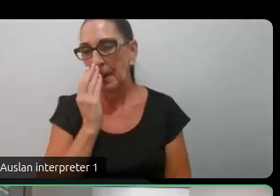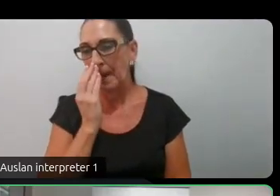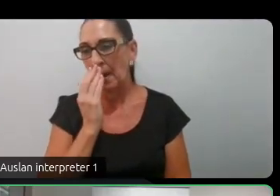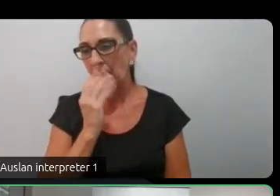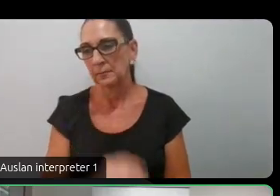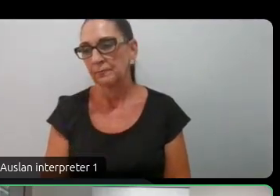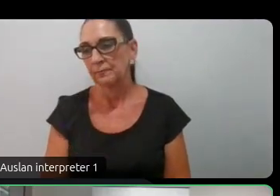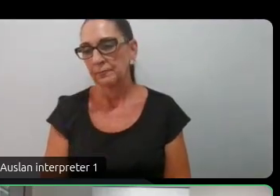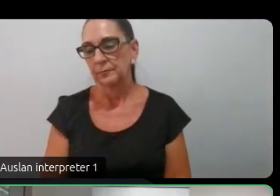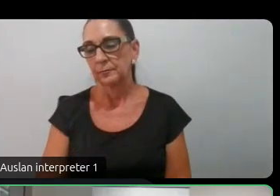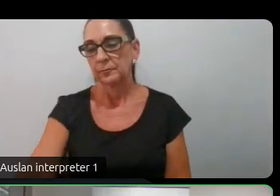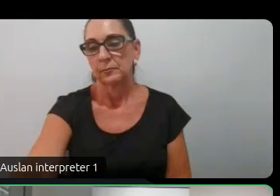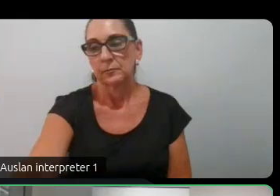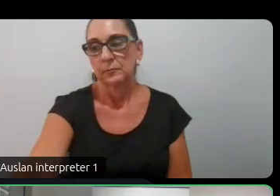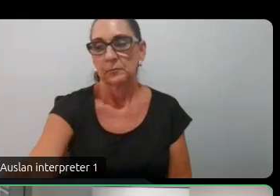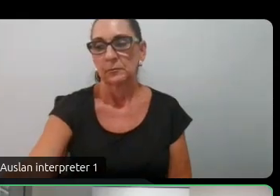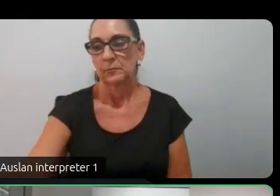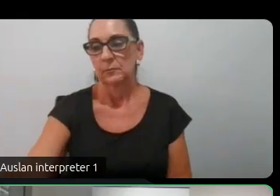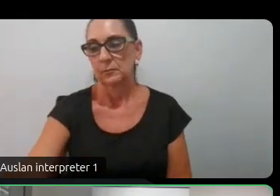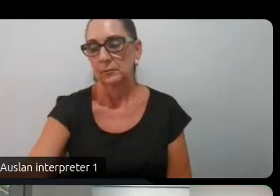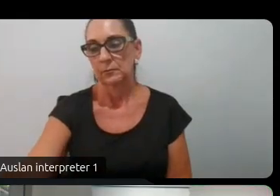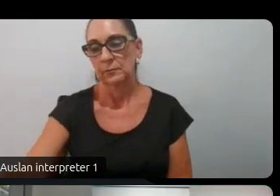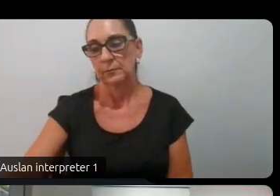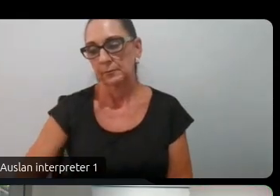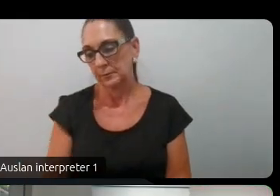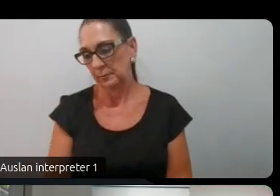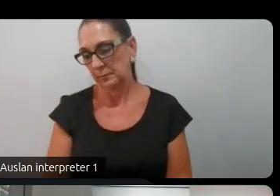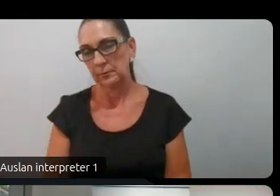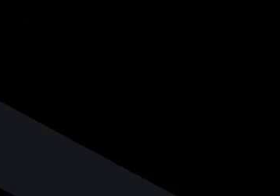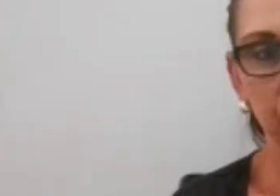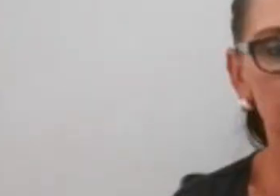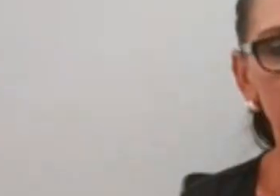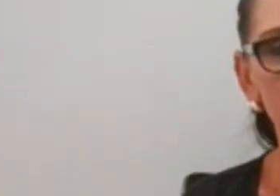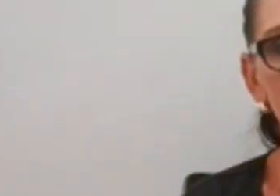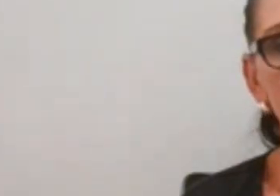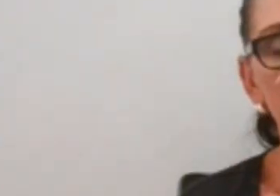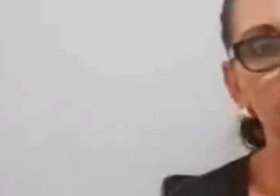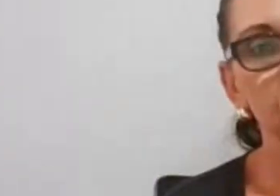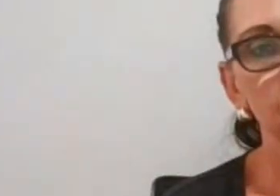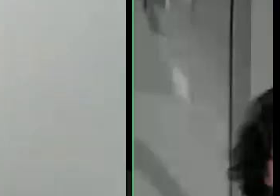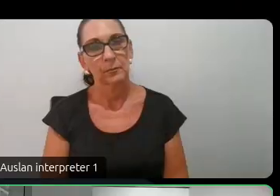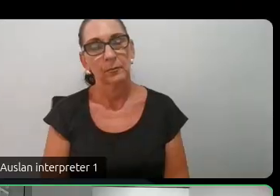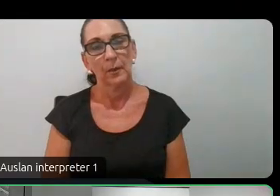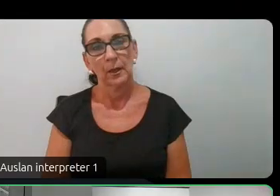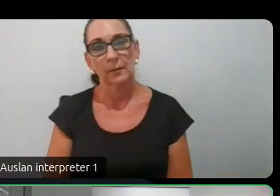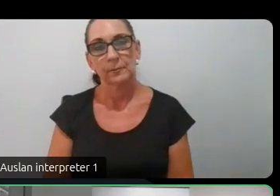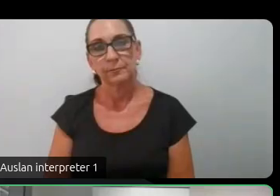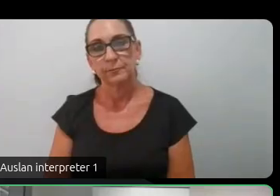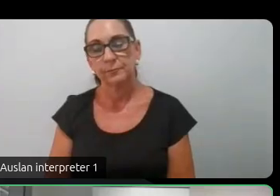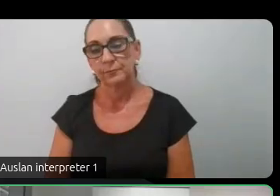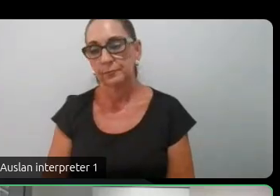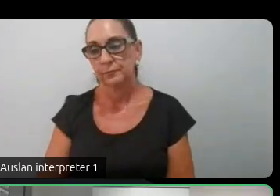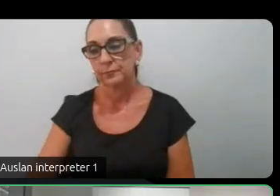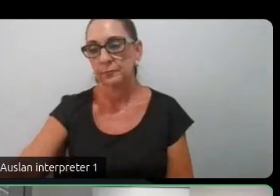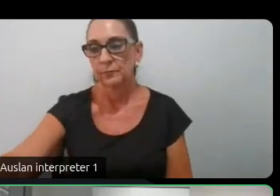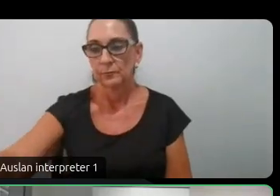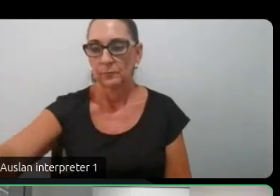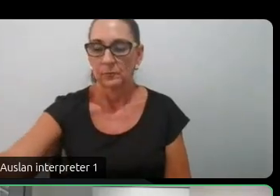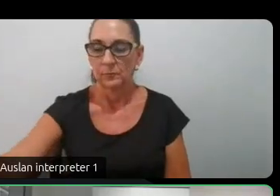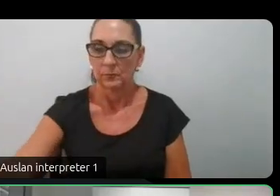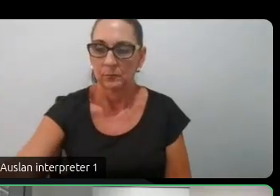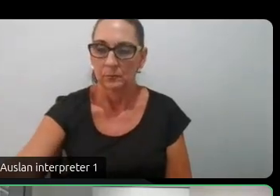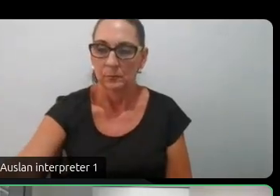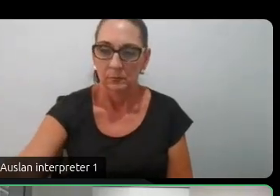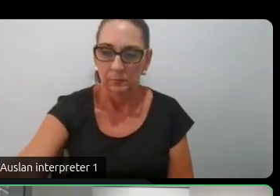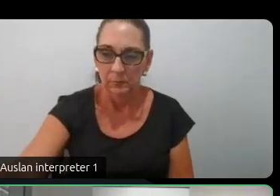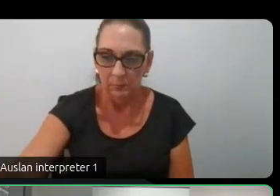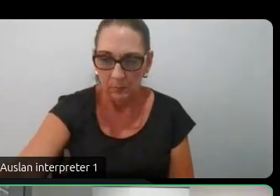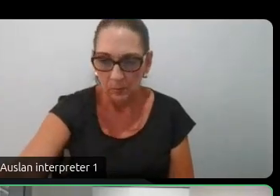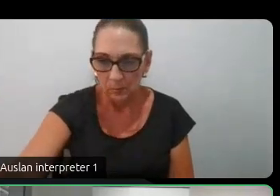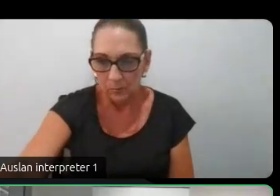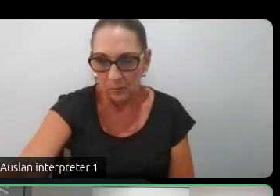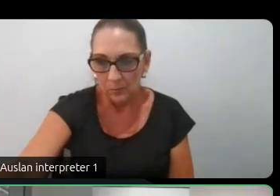results. Okay, I'll close that off and share. So, we've got 34% other look forward to seeing